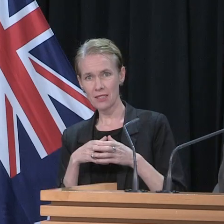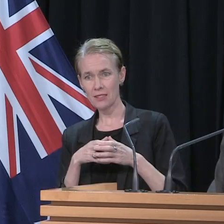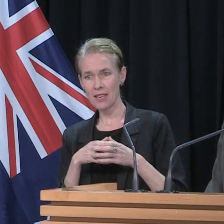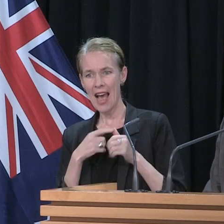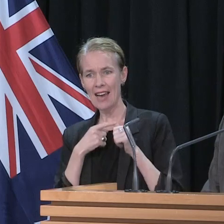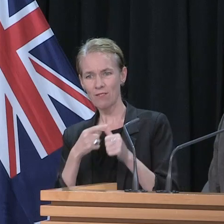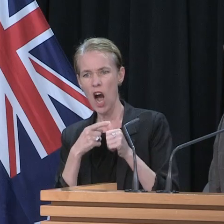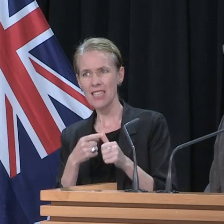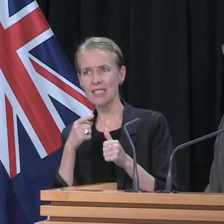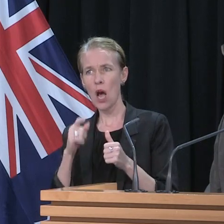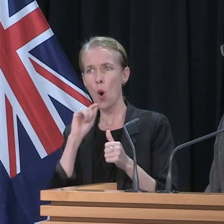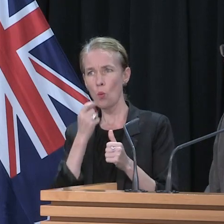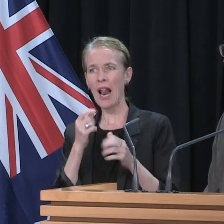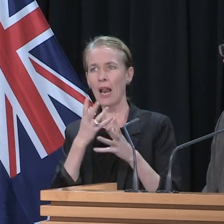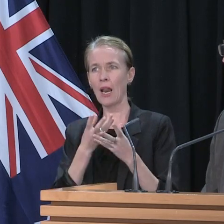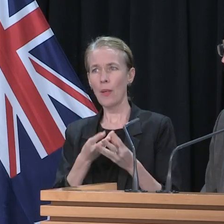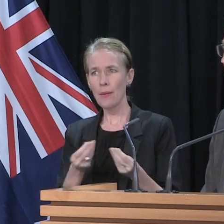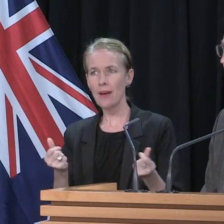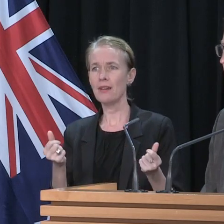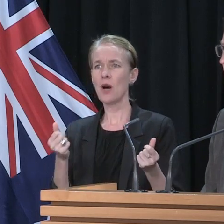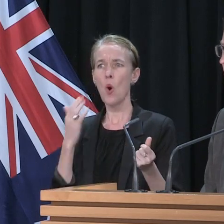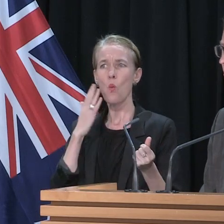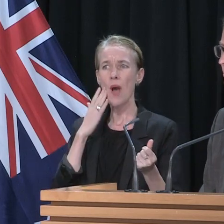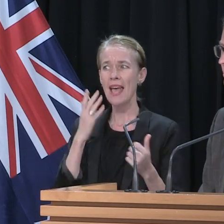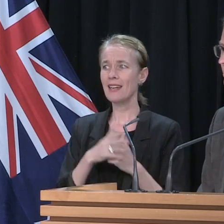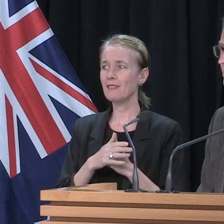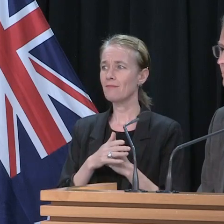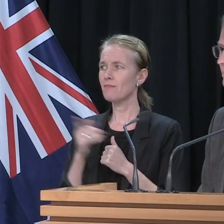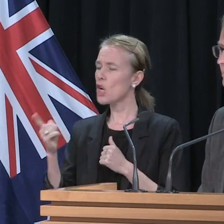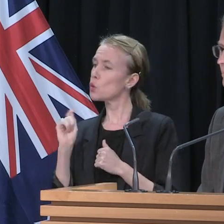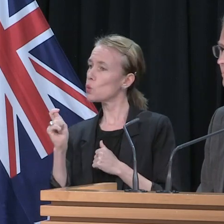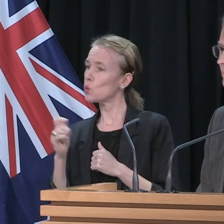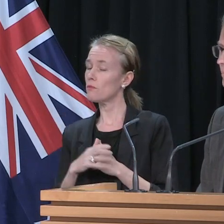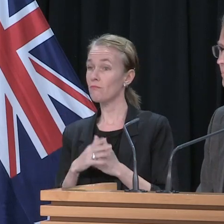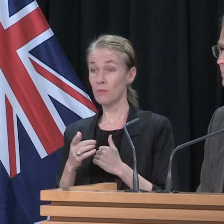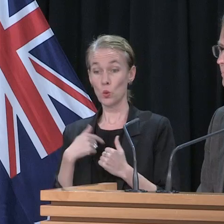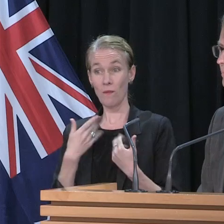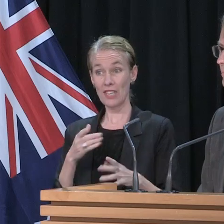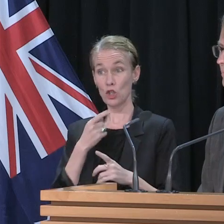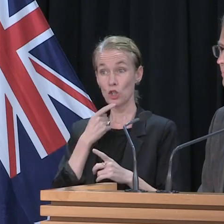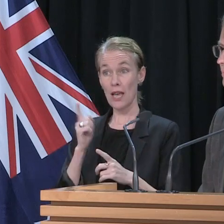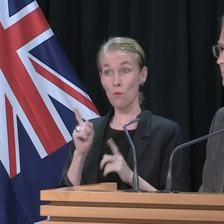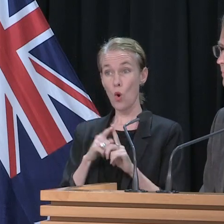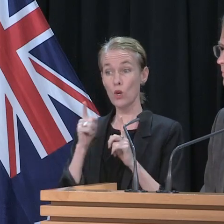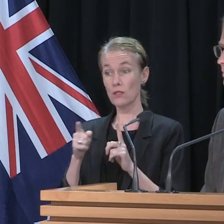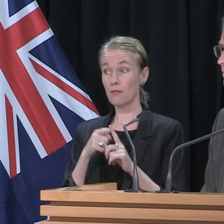when you are expecting it back? >> MINISTER CHRIS Very soon. >> What does that mean? You say not